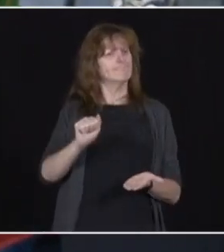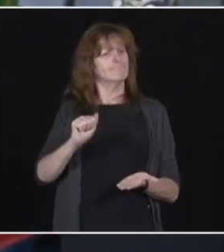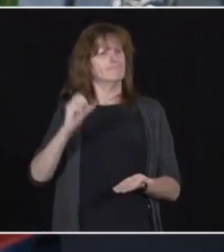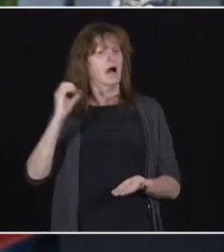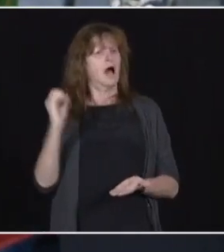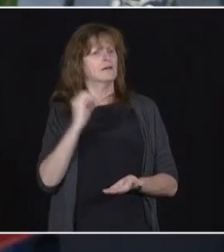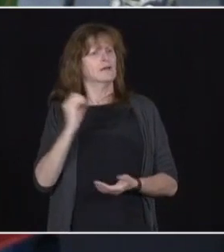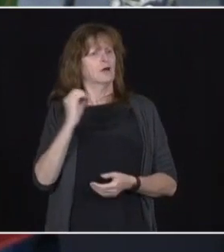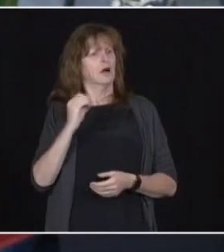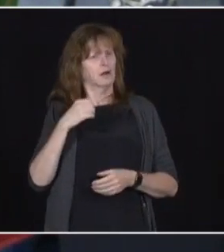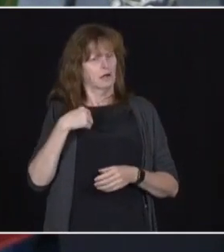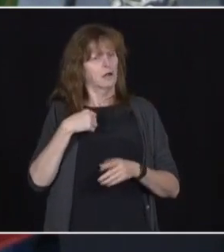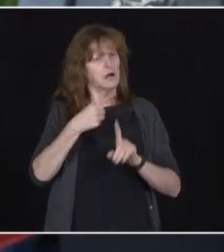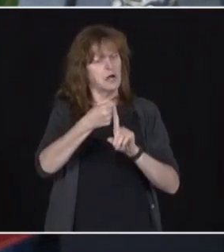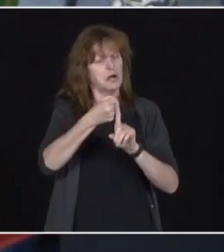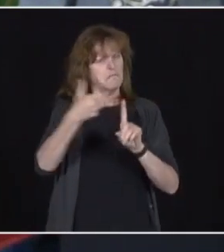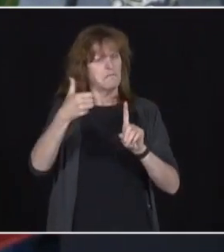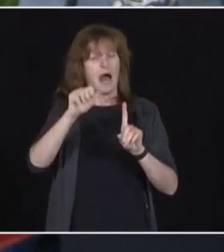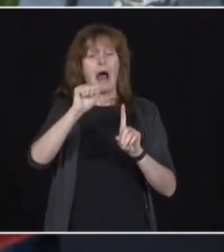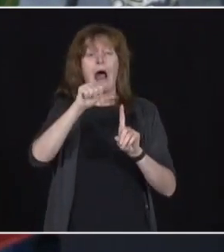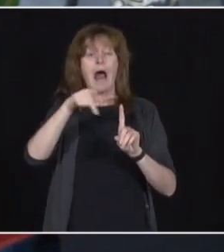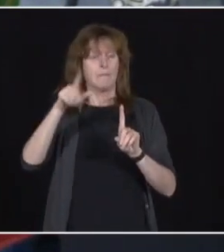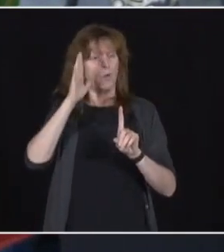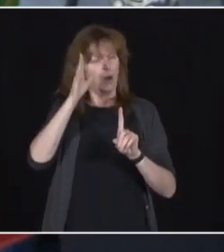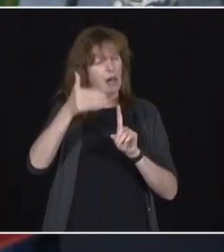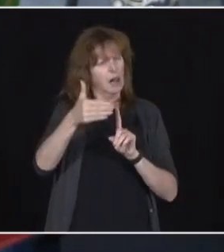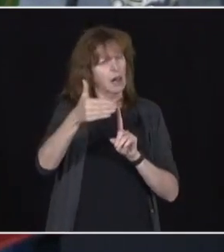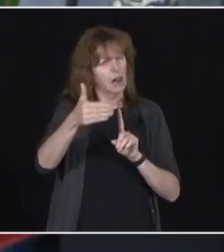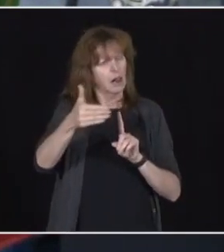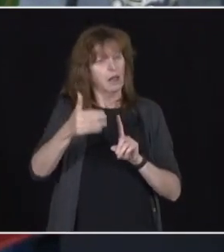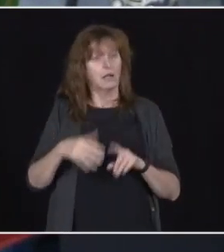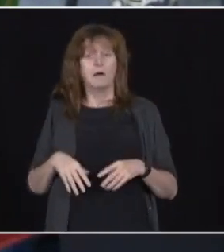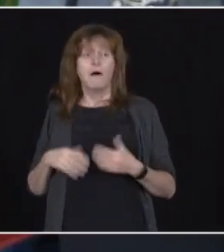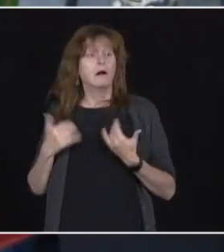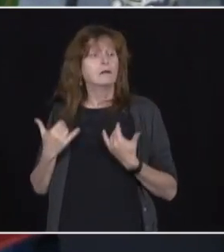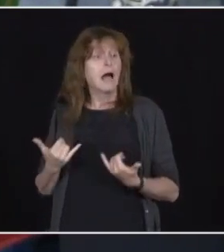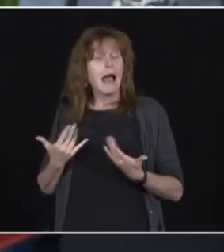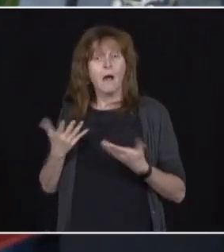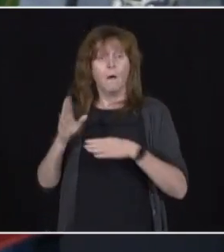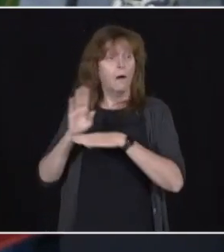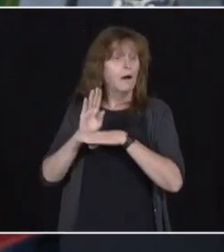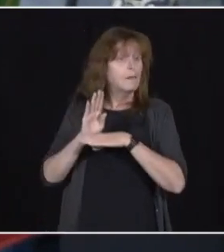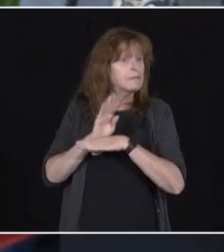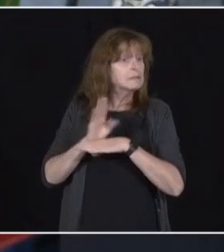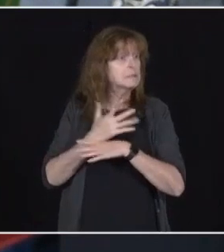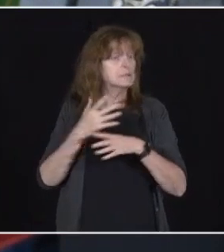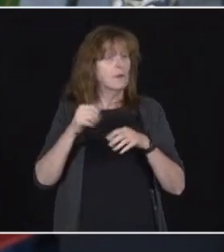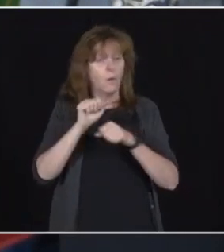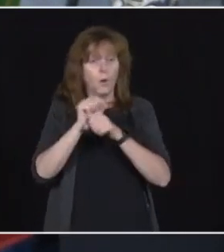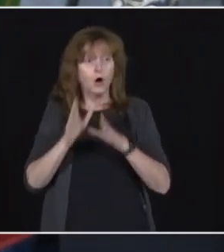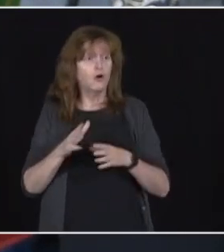With the expanding strategy in case, businesses, workers and families will have the confidence that they